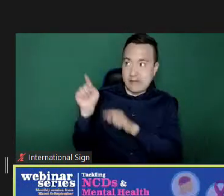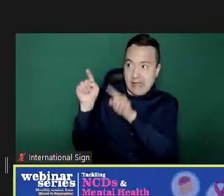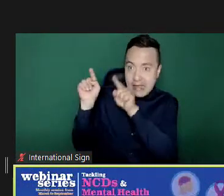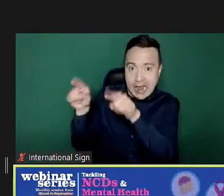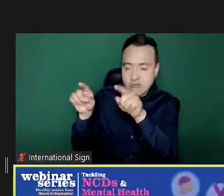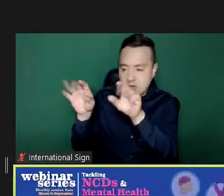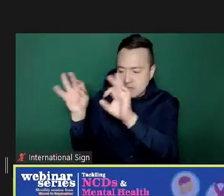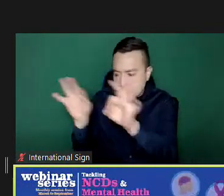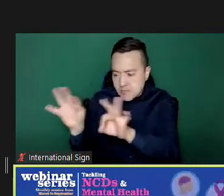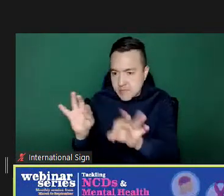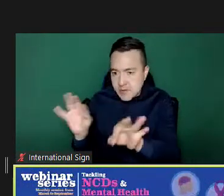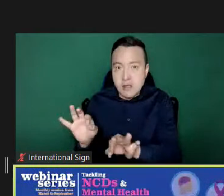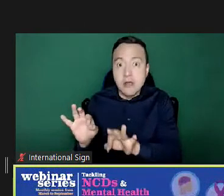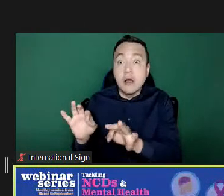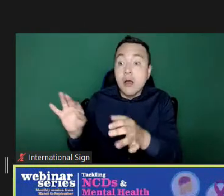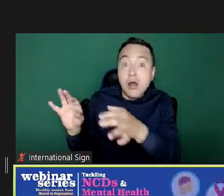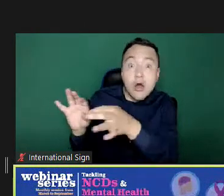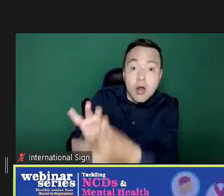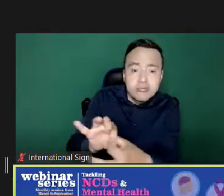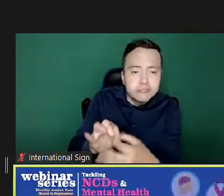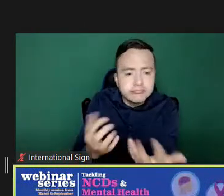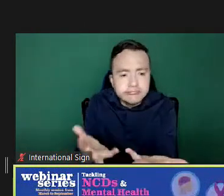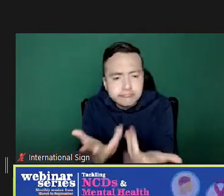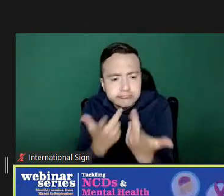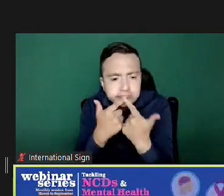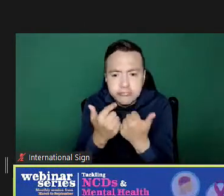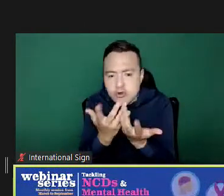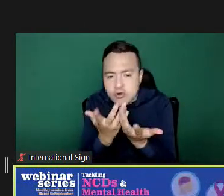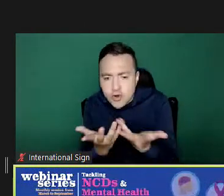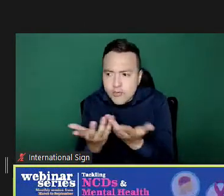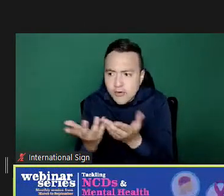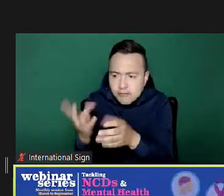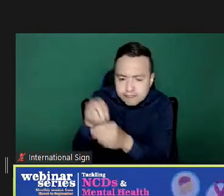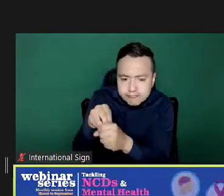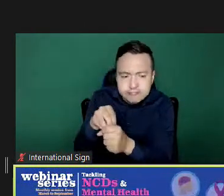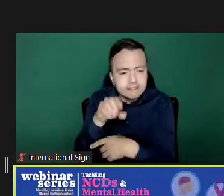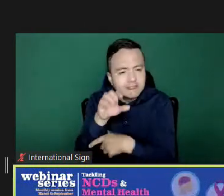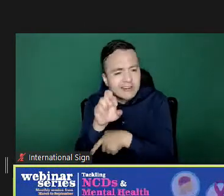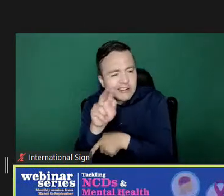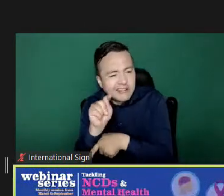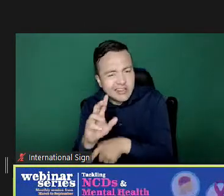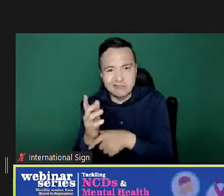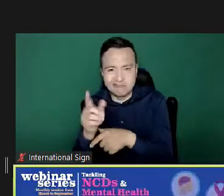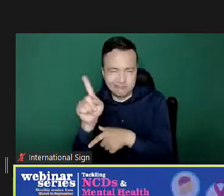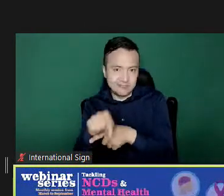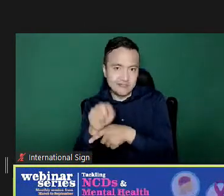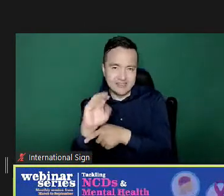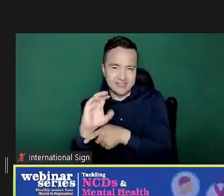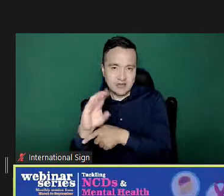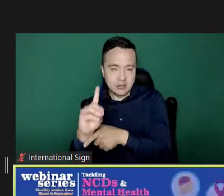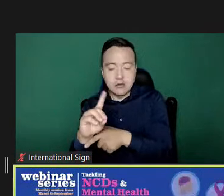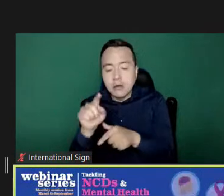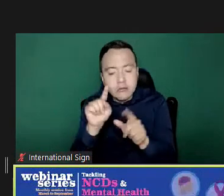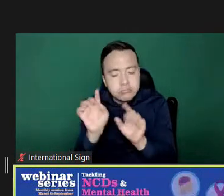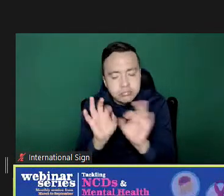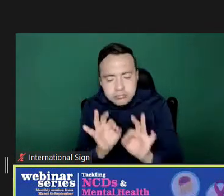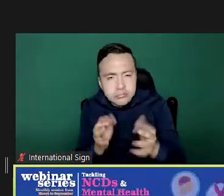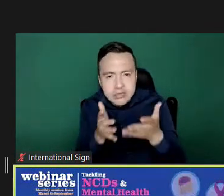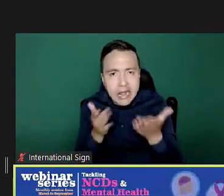And this is important for NCDs, because quite often the drivers of NCDs, which include things like poor nutrition, junk food,